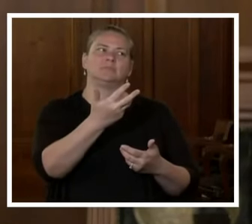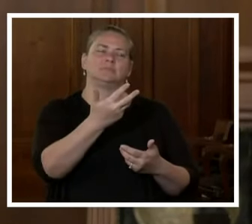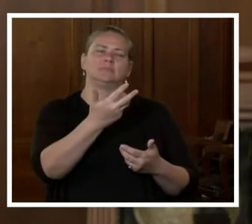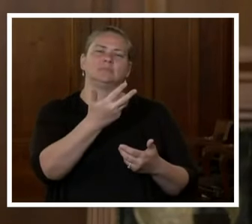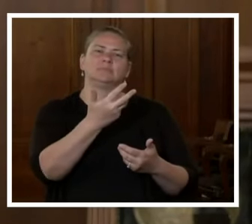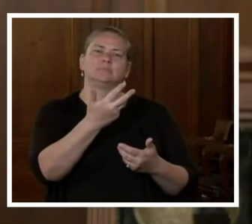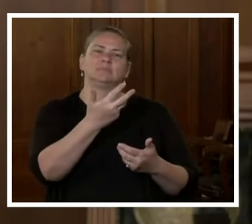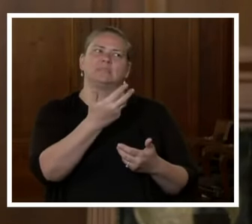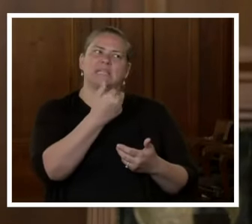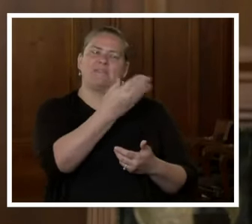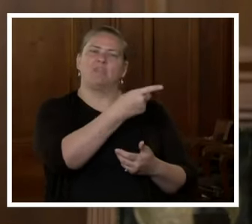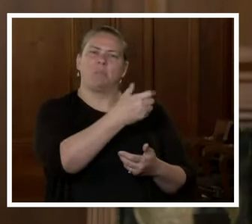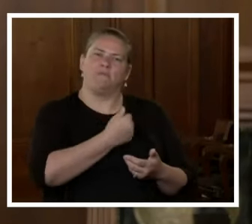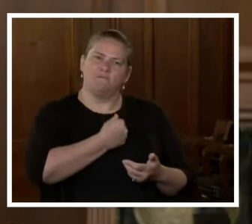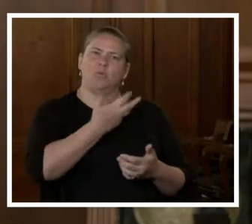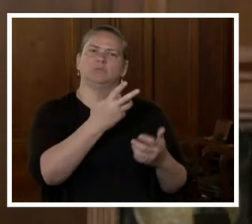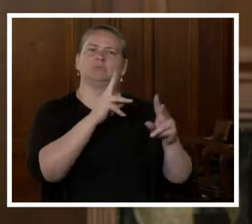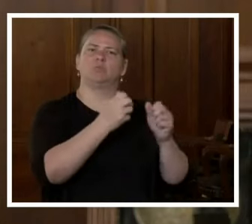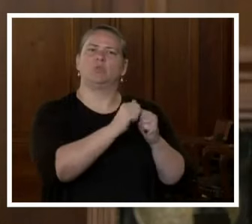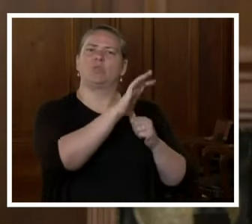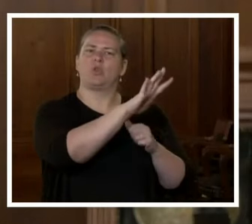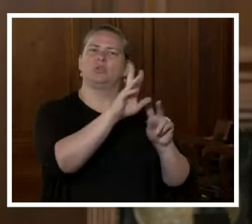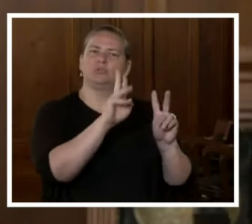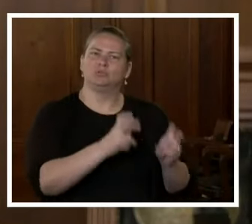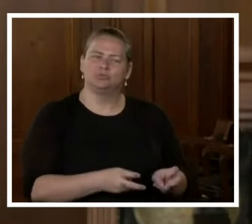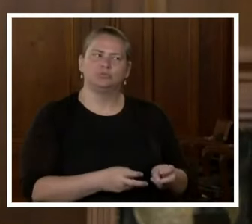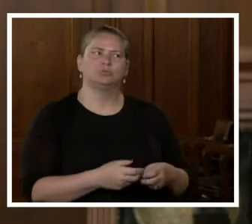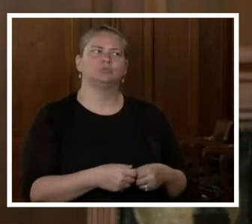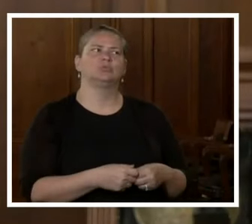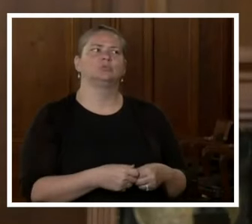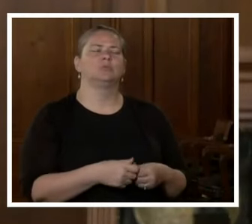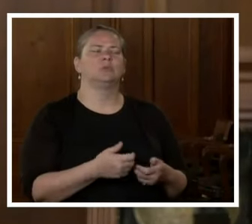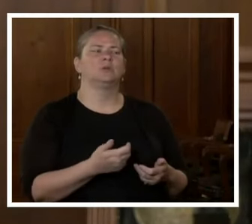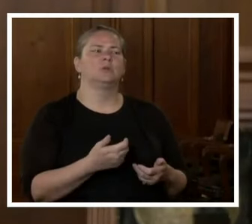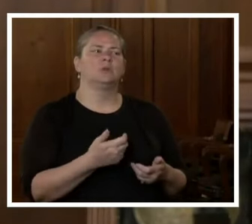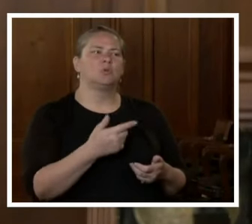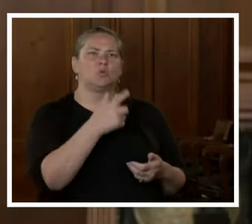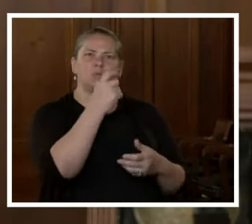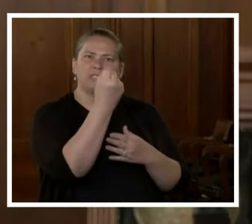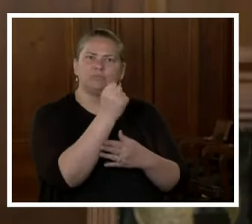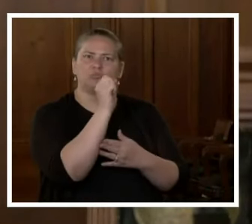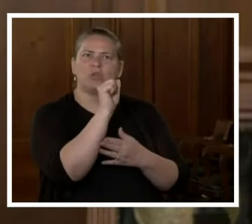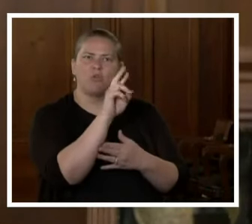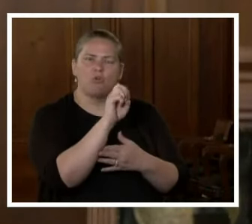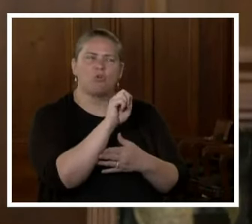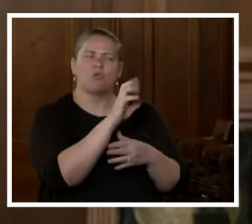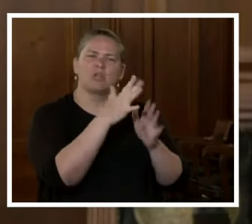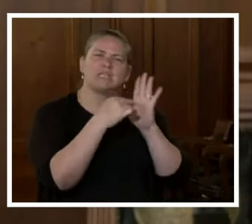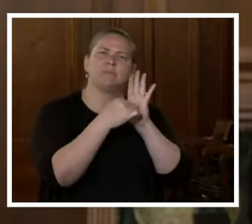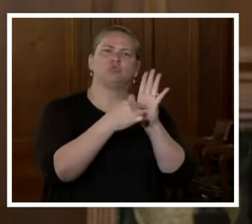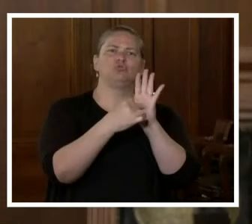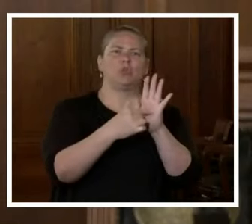YOU CAN HANG THEM ON FROM HERE AROUND THE CAPITOL. SOME PEOPLE PAINTED SOME ROCKS AND SOME PLATES FOR MY KIDS AND